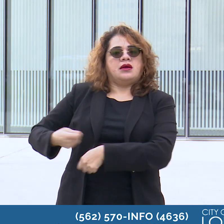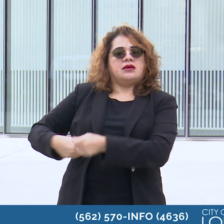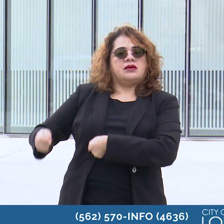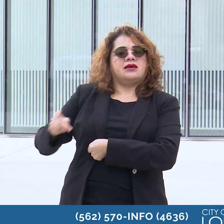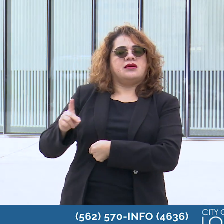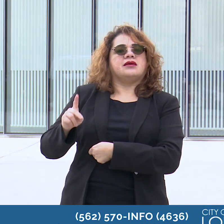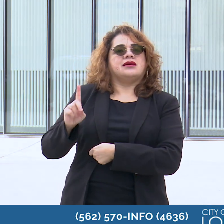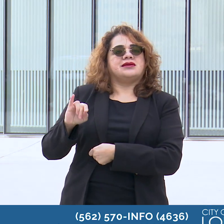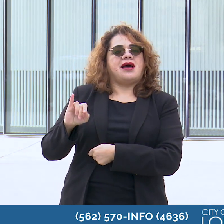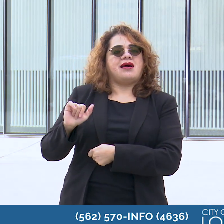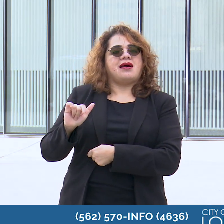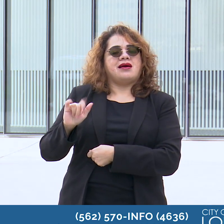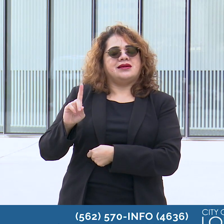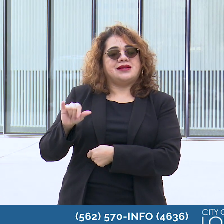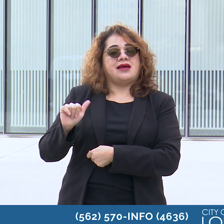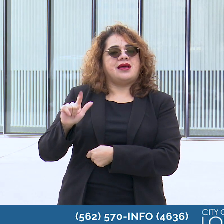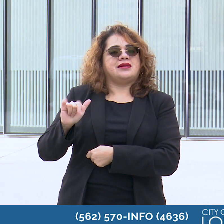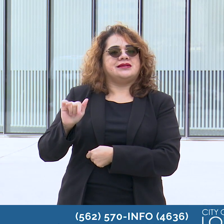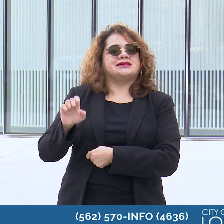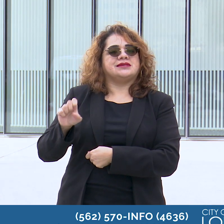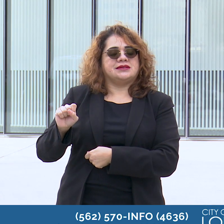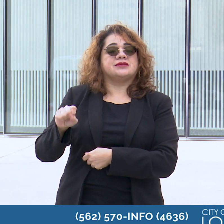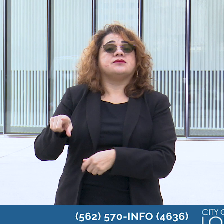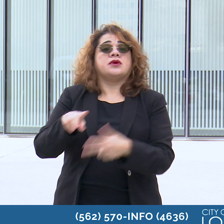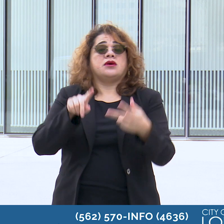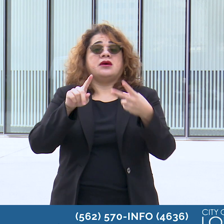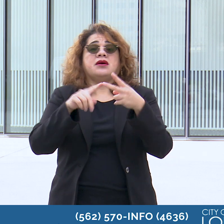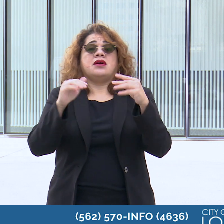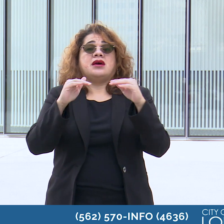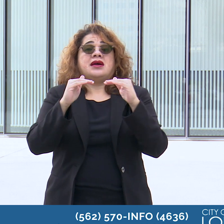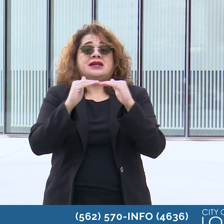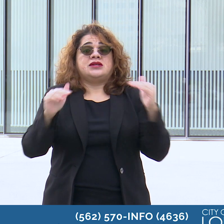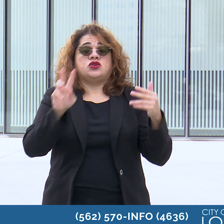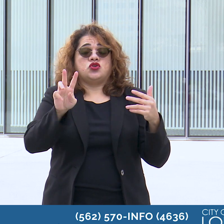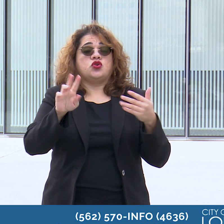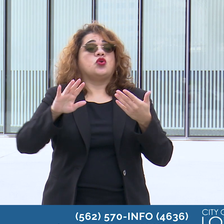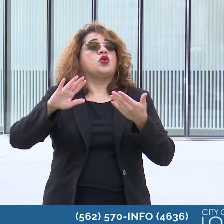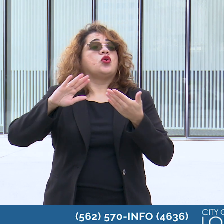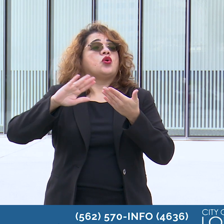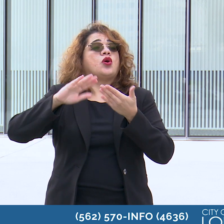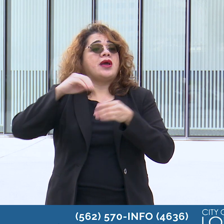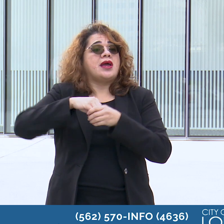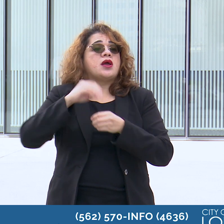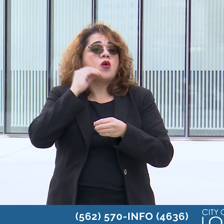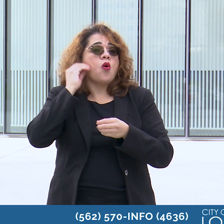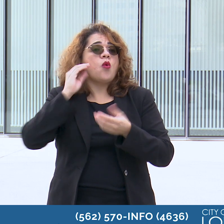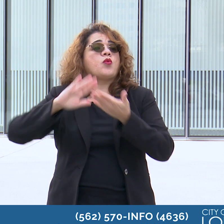Tier 2 includes intermediate and home healthcare, community public health field staff, and primary